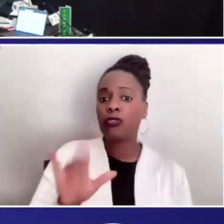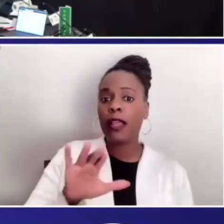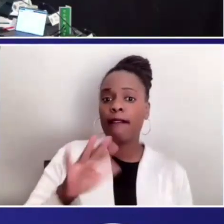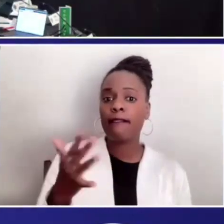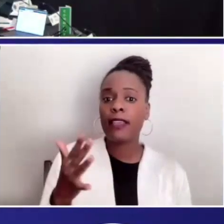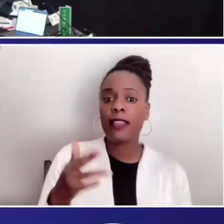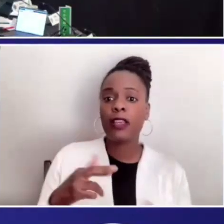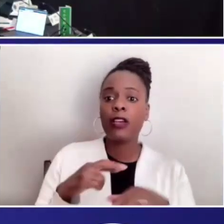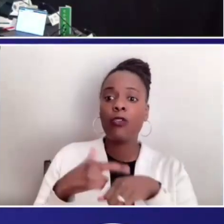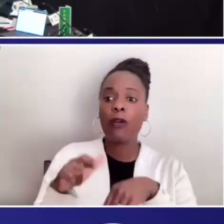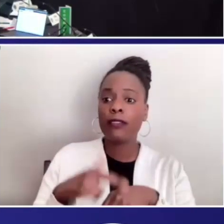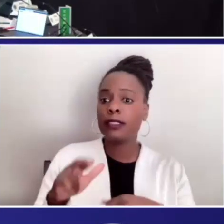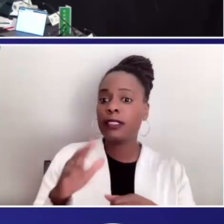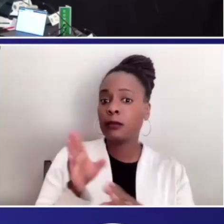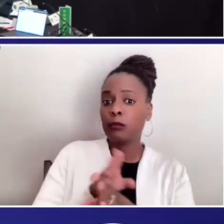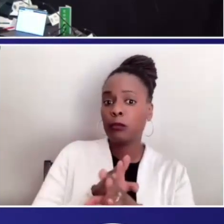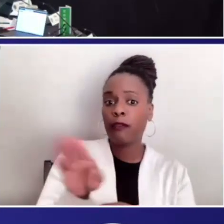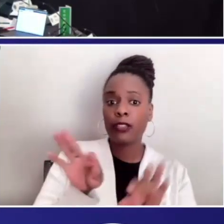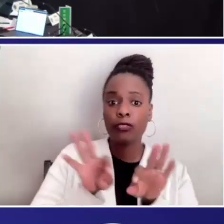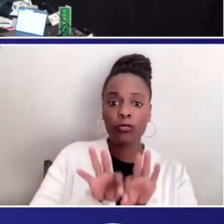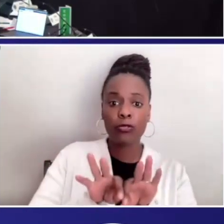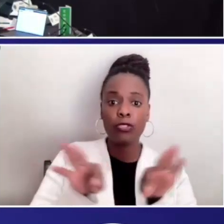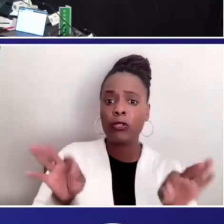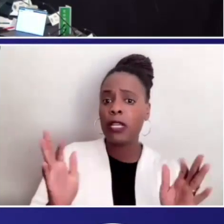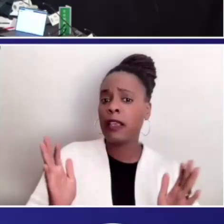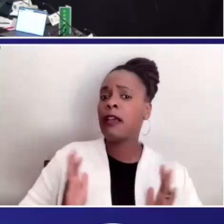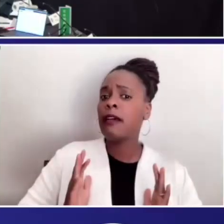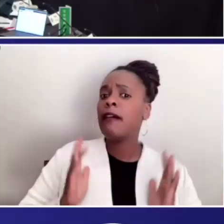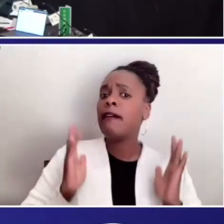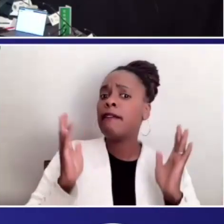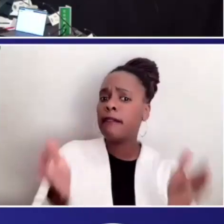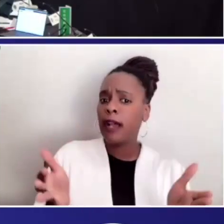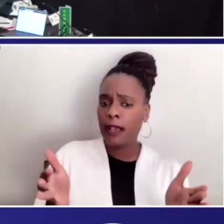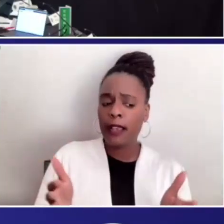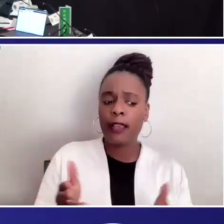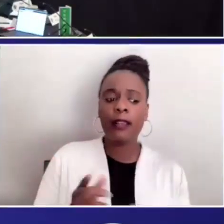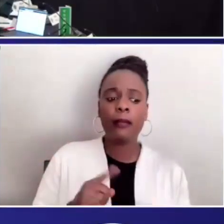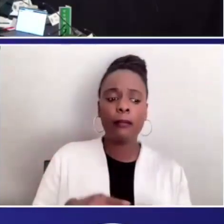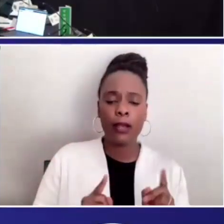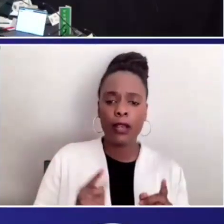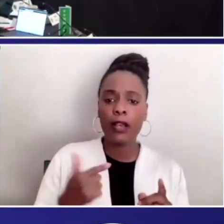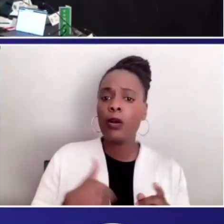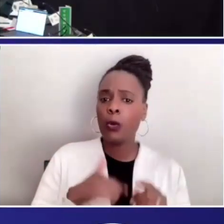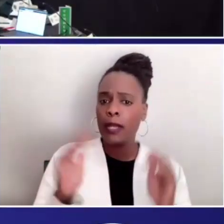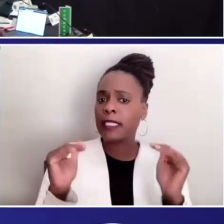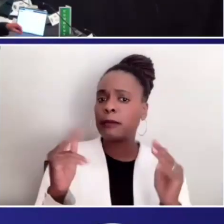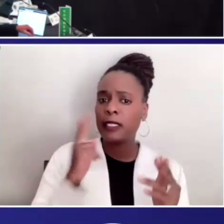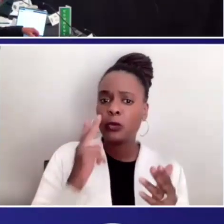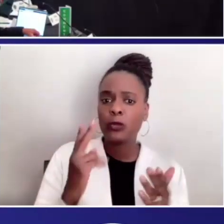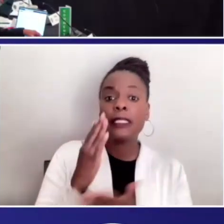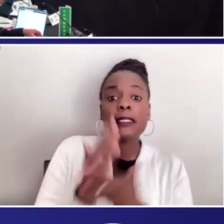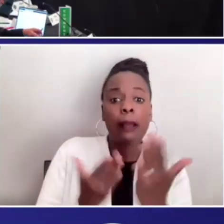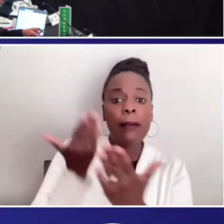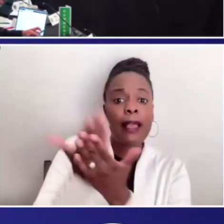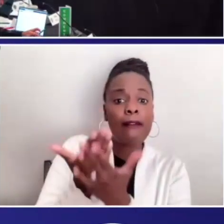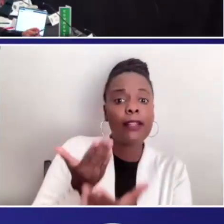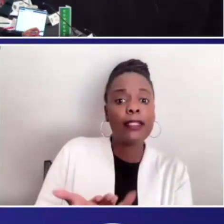professional degree, that's fine, but we would expect to see some sort of evidence beforehand that the school treated